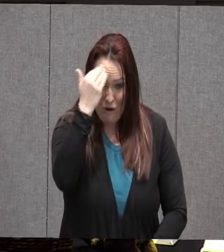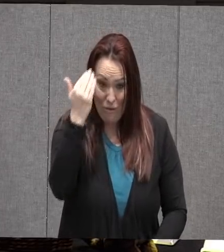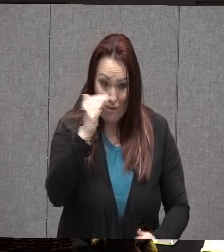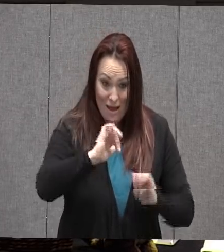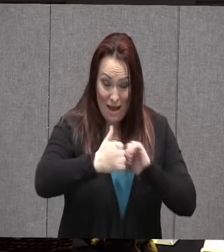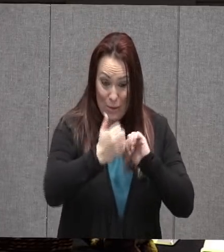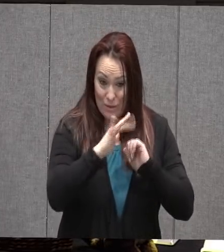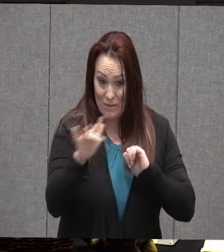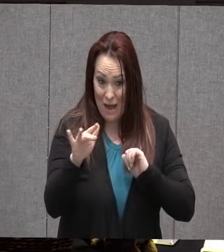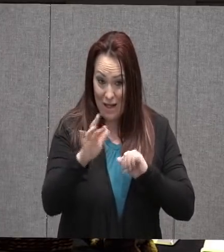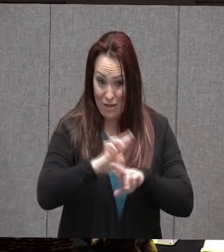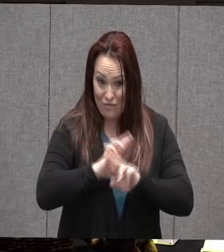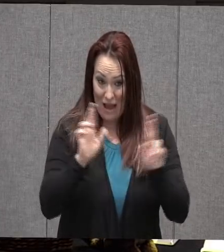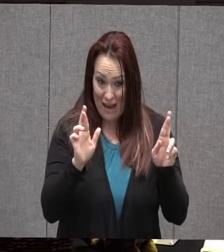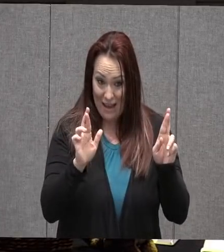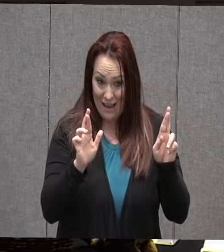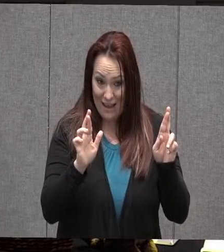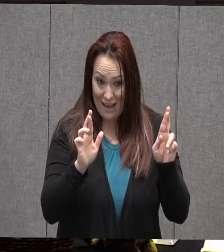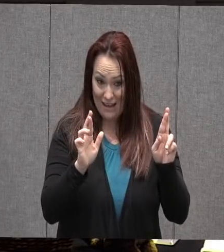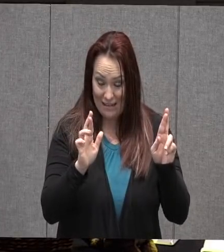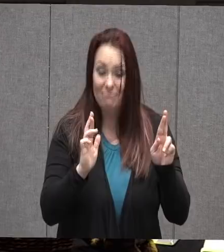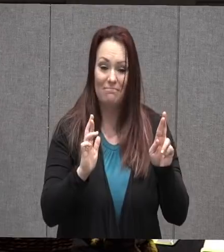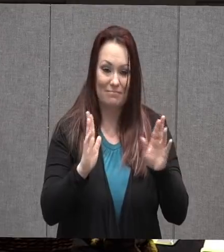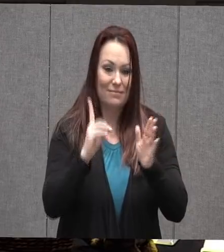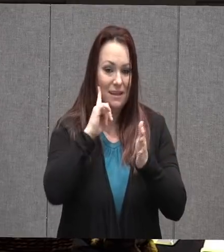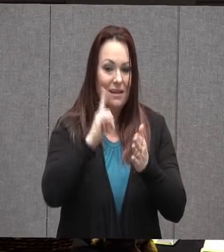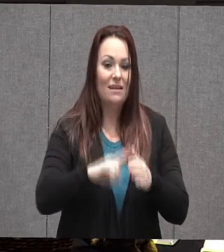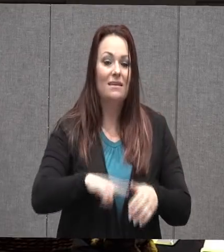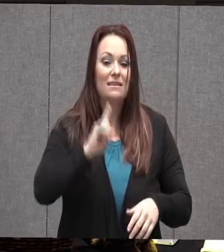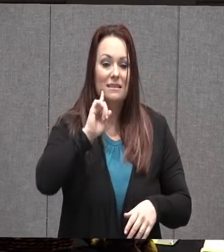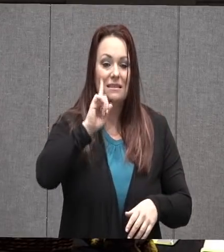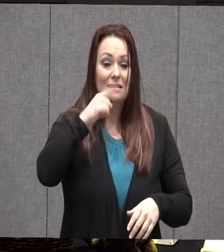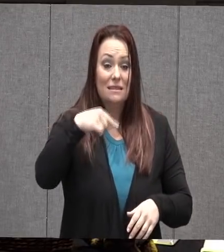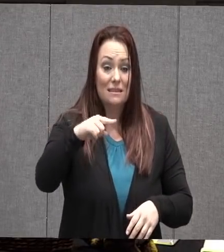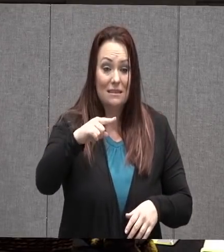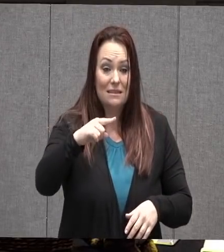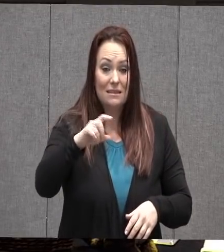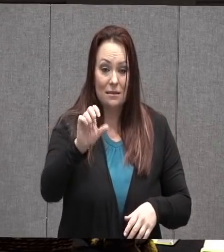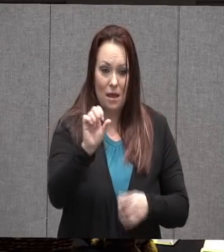You think you've got it in your brain? Okay, let's check our work, ready? Es, s.